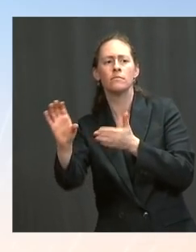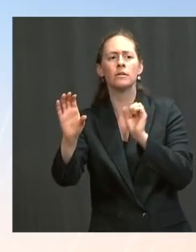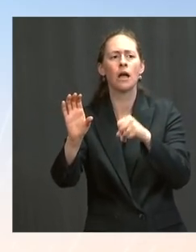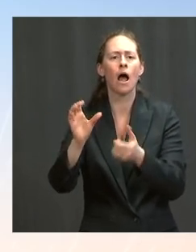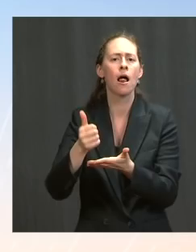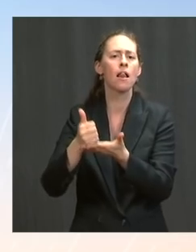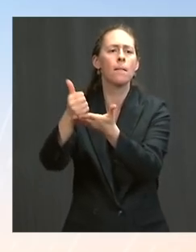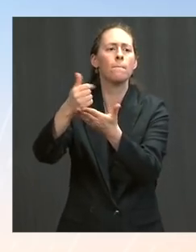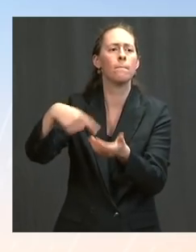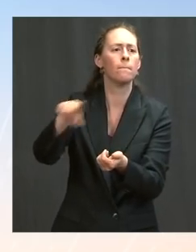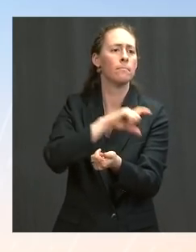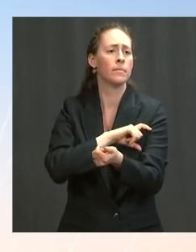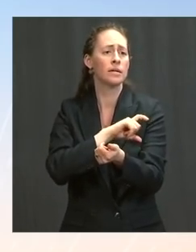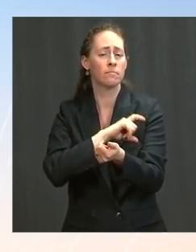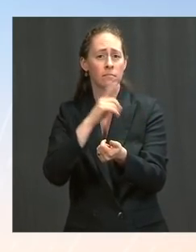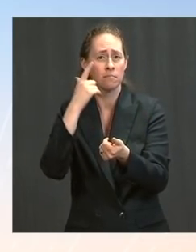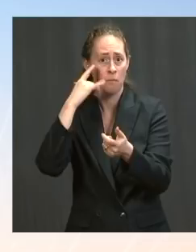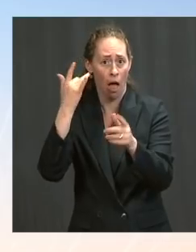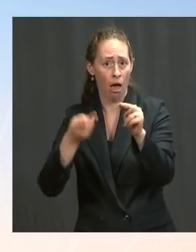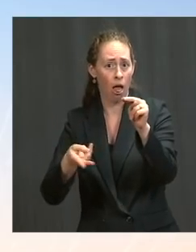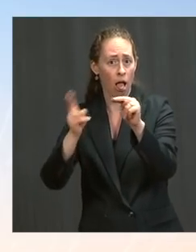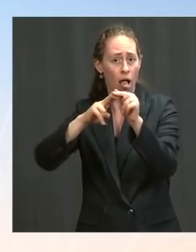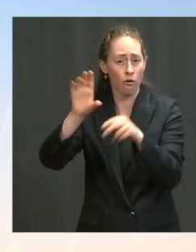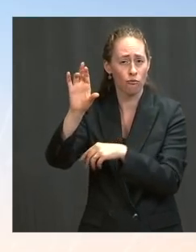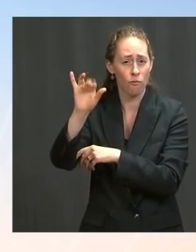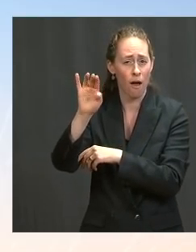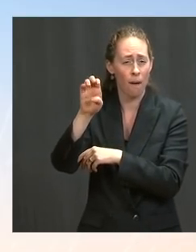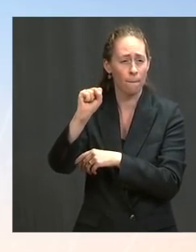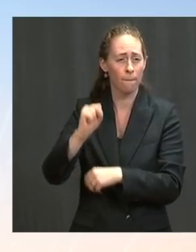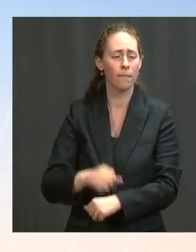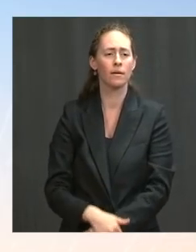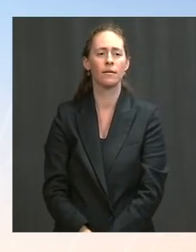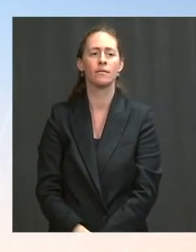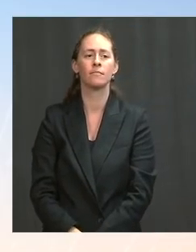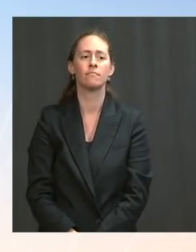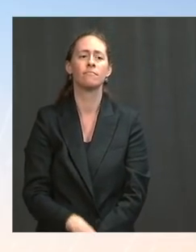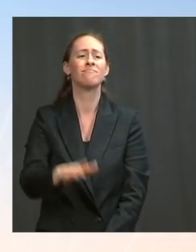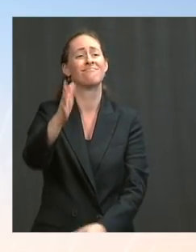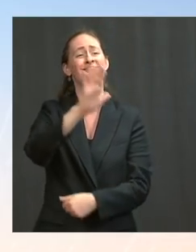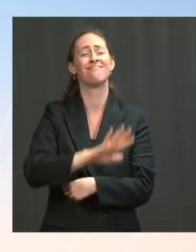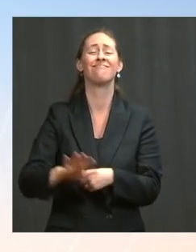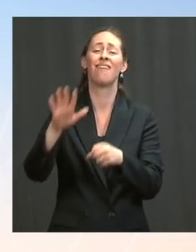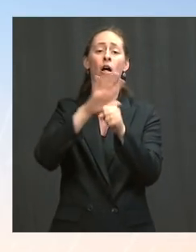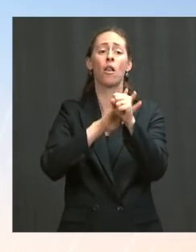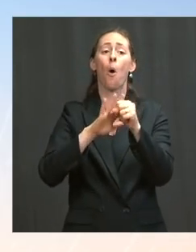Ms. Psaki: I think that any local department would argue that keeping cops on the beat to keep communities safe